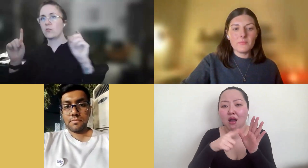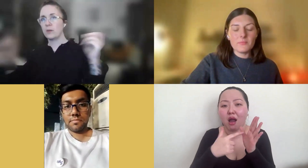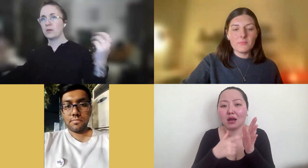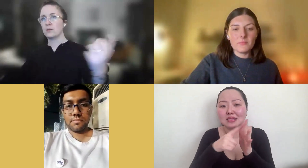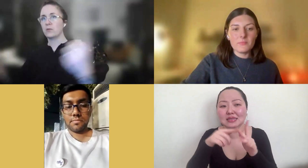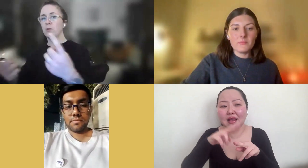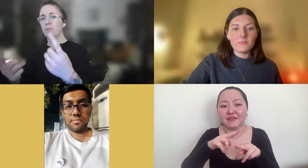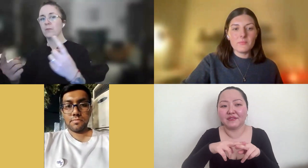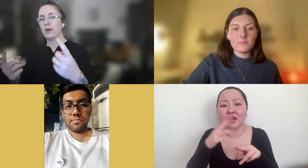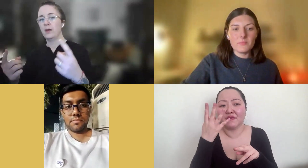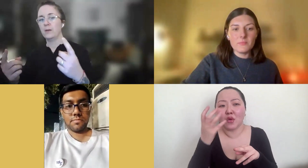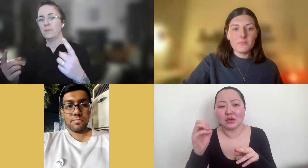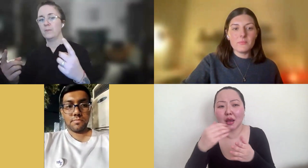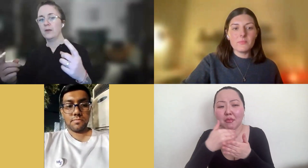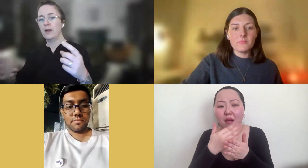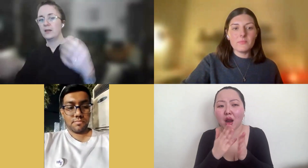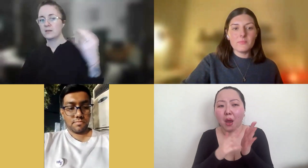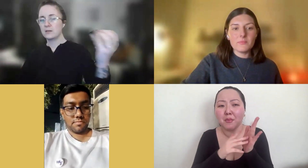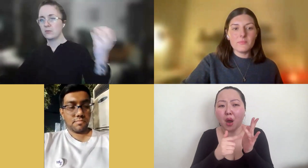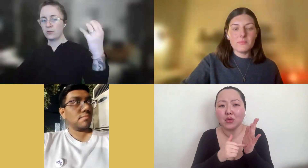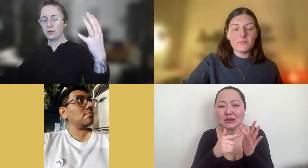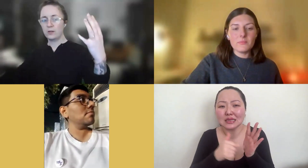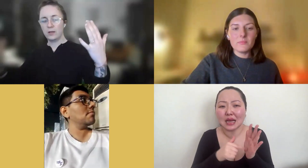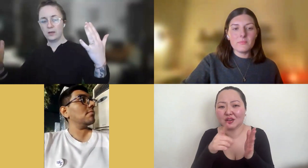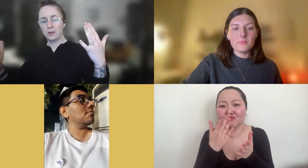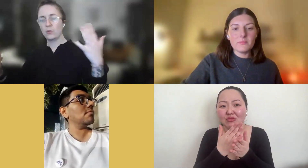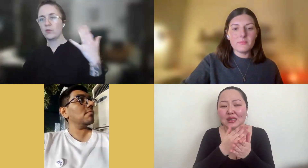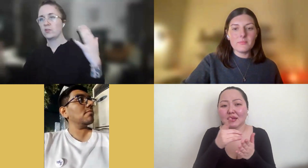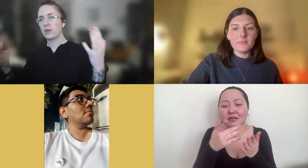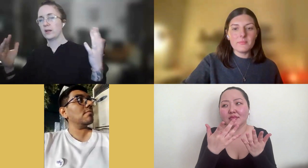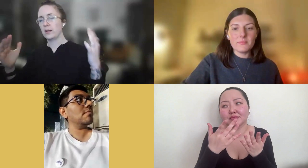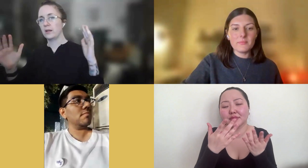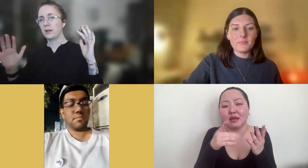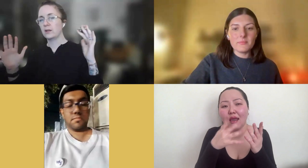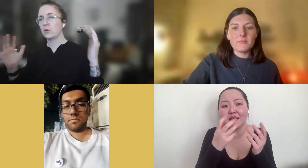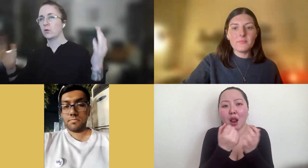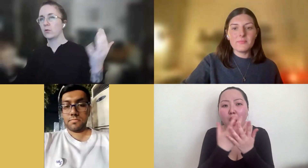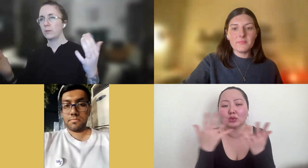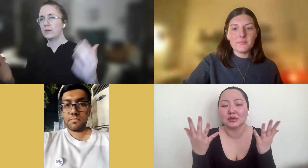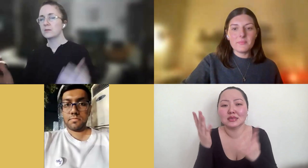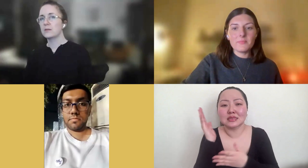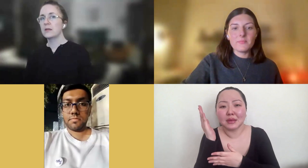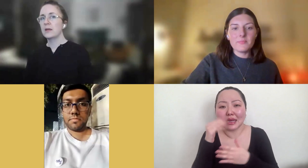are loads of speakers in the room and it is like different voices channeling like a coral piece